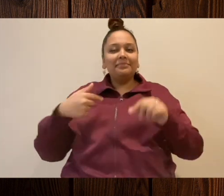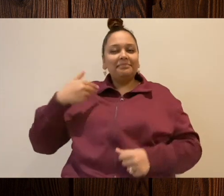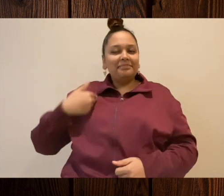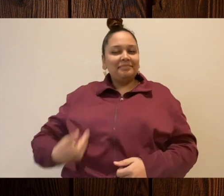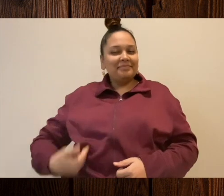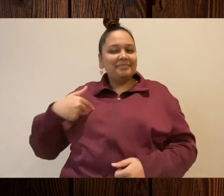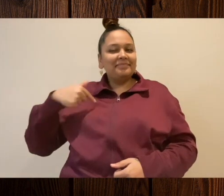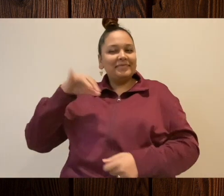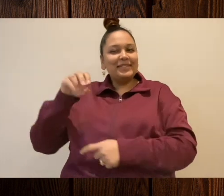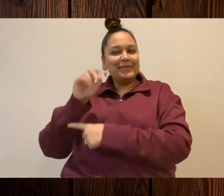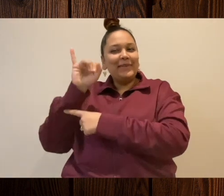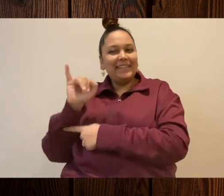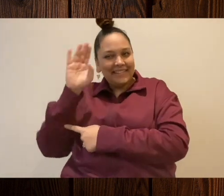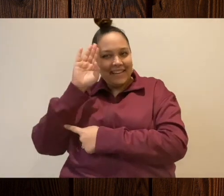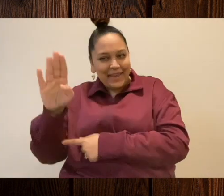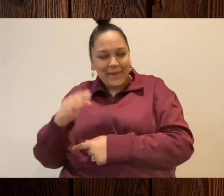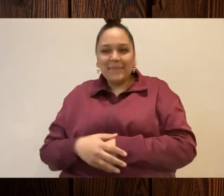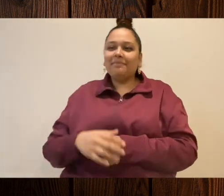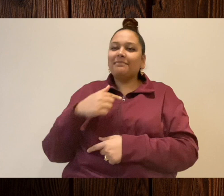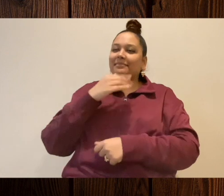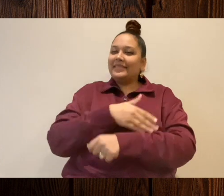Joni NehRita: Hello, my name is Joni NehRita, I am a singer-